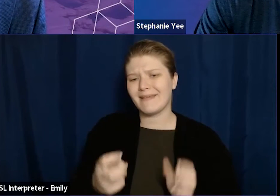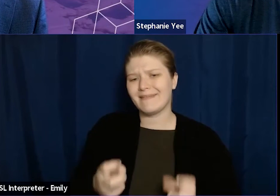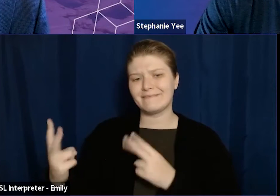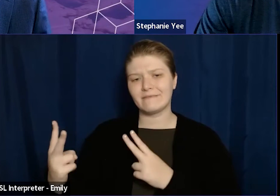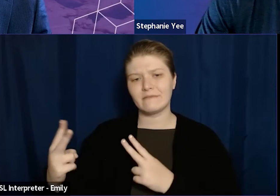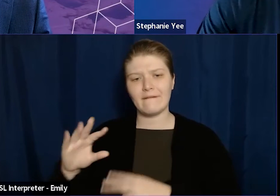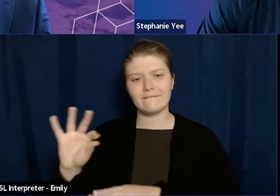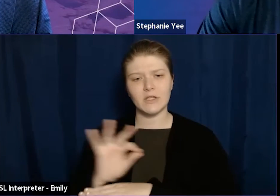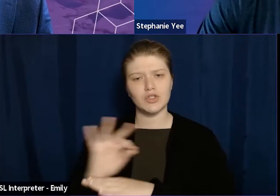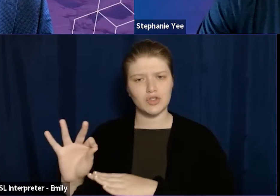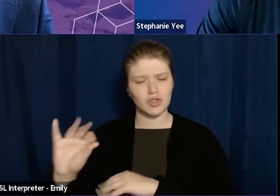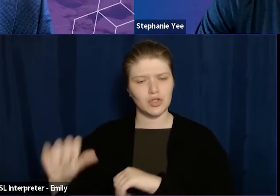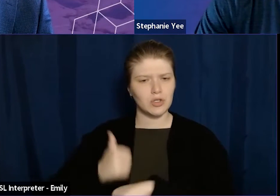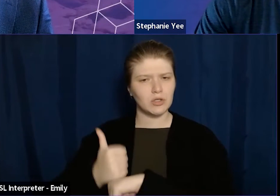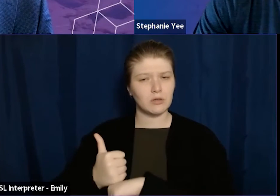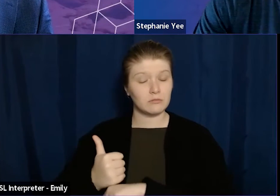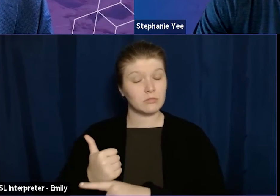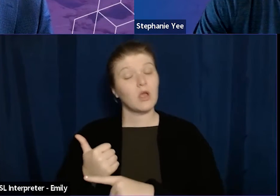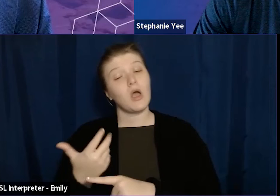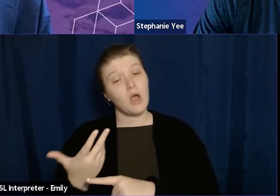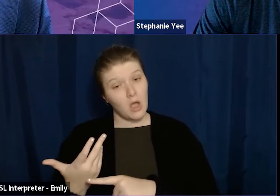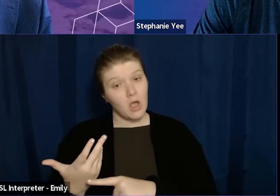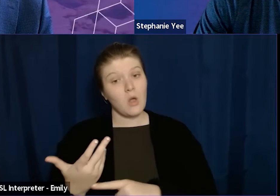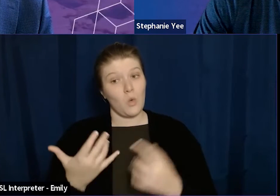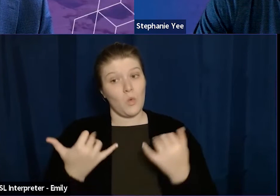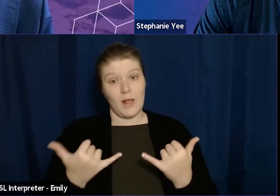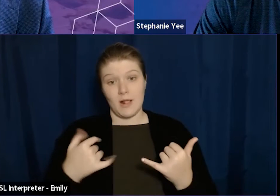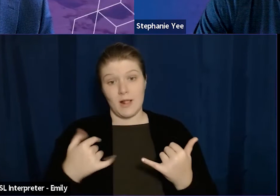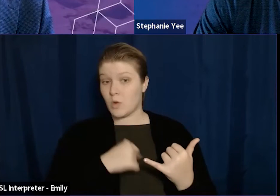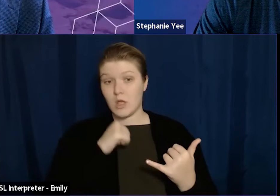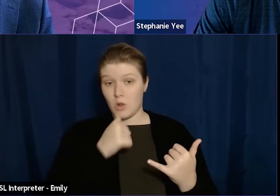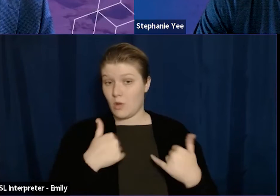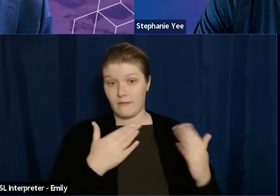Stephanie Yee: So, at this time, we do not have plans to implement a copy feature.